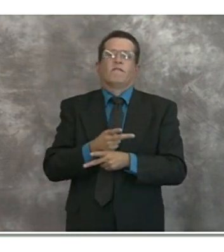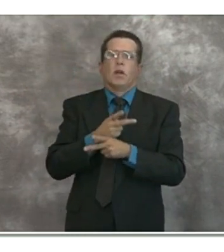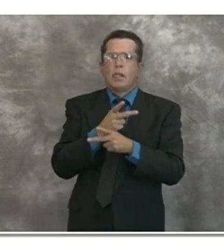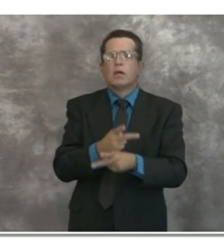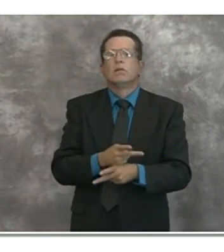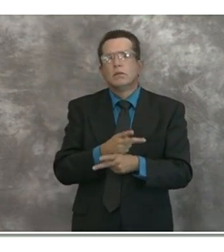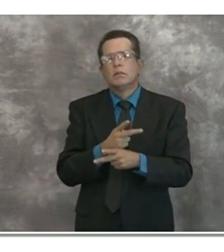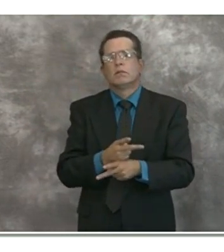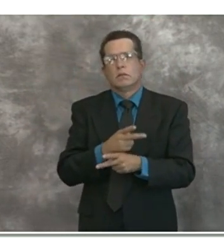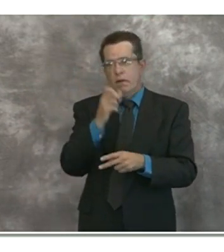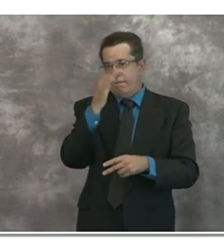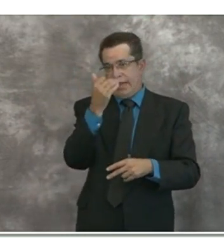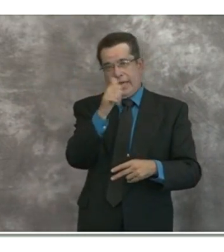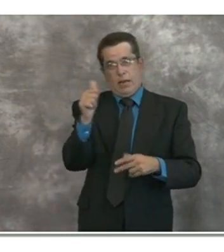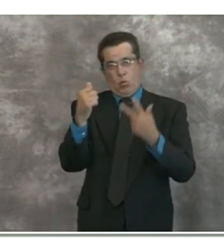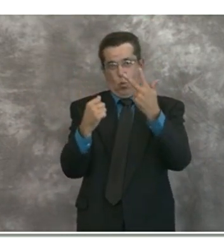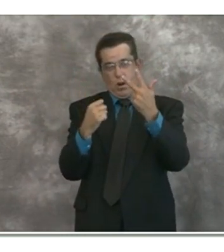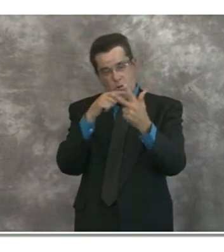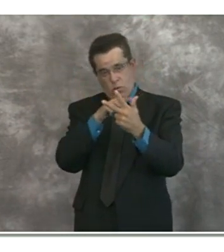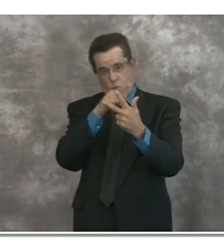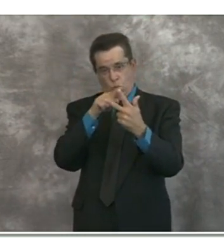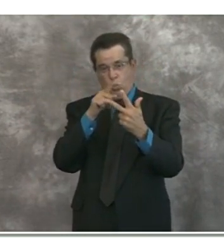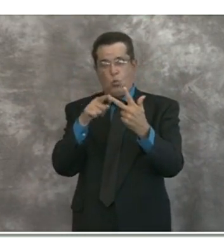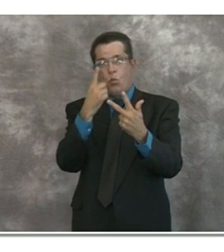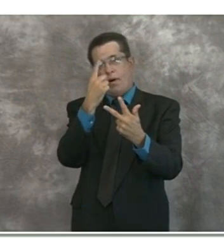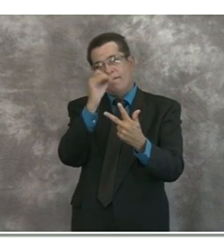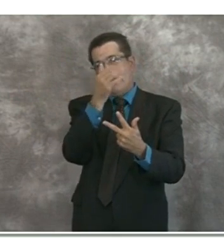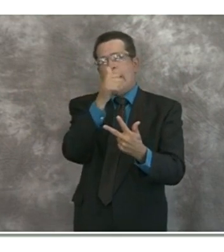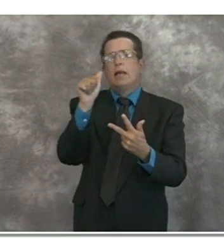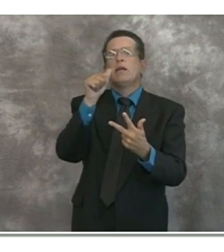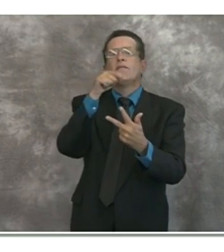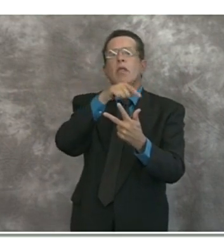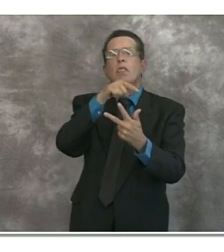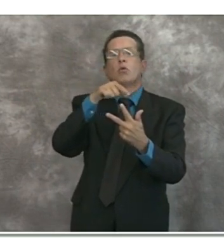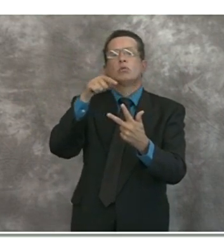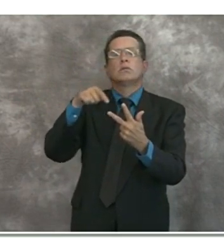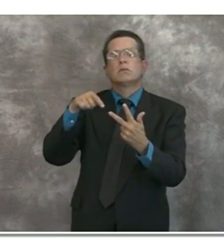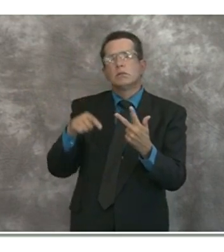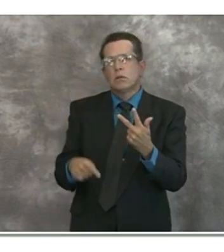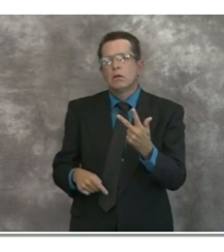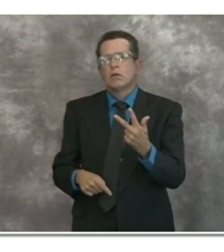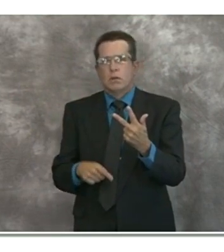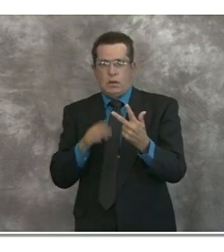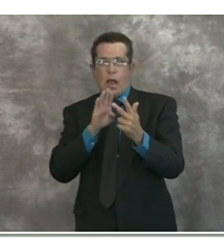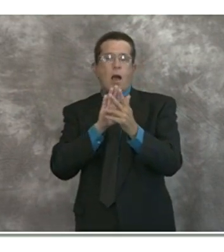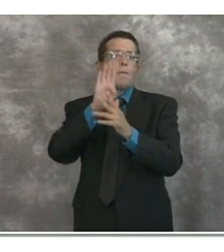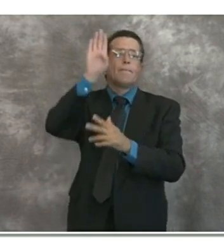CRITERION AT LEAST 2 OF THE 3 COLUMNS ARE MET. BUT IN